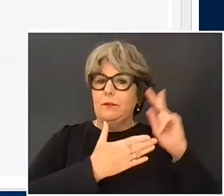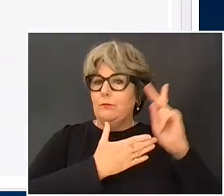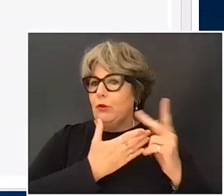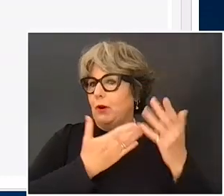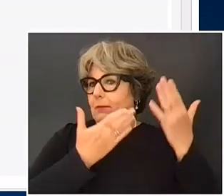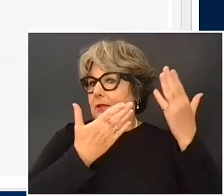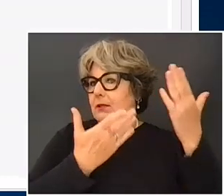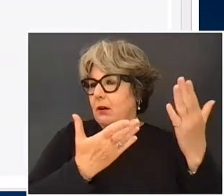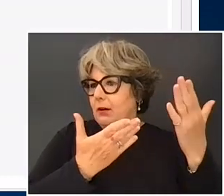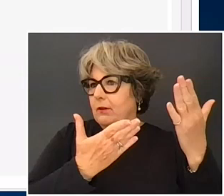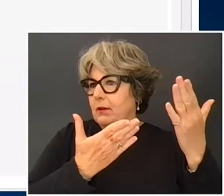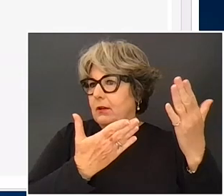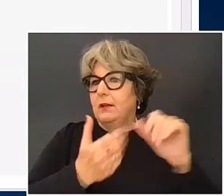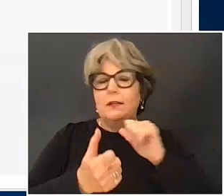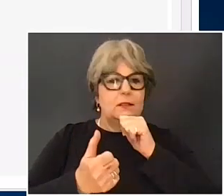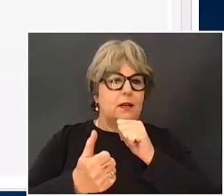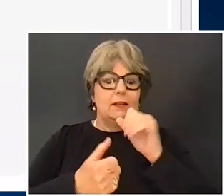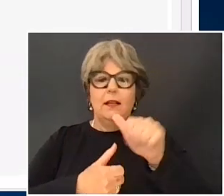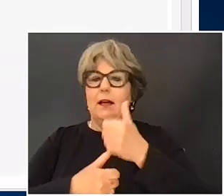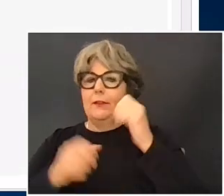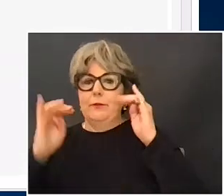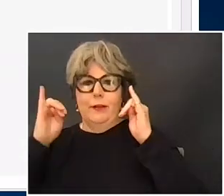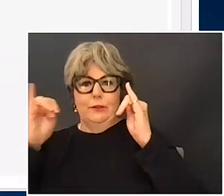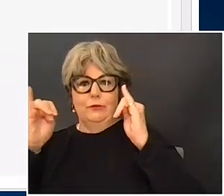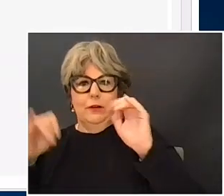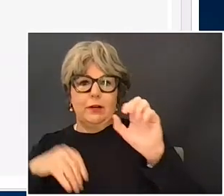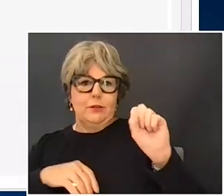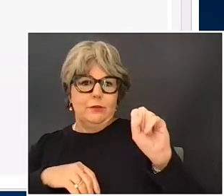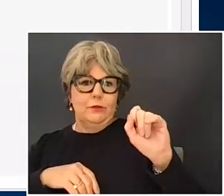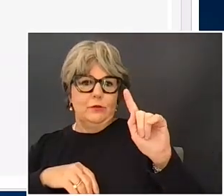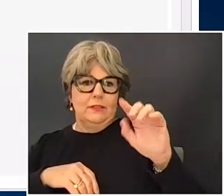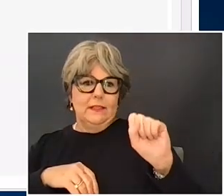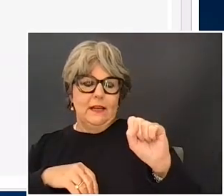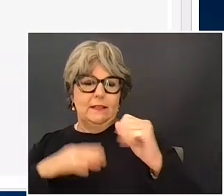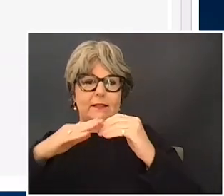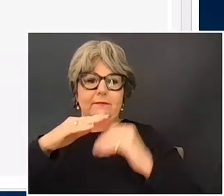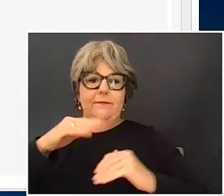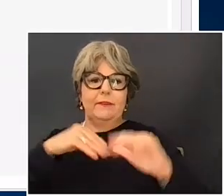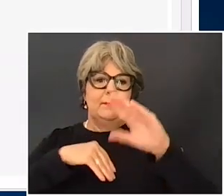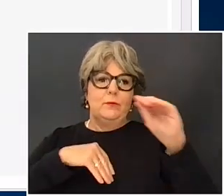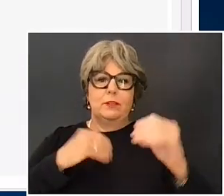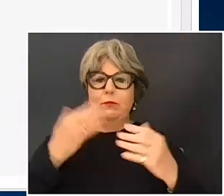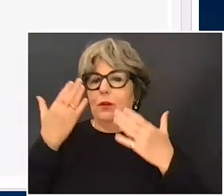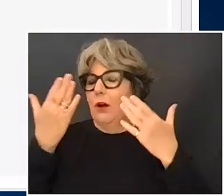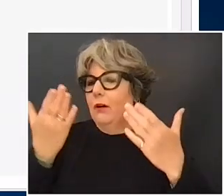instructional sites, where much less than 50% of a program can be offered. And I'll add these in the chat.